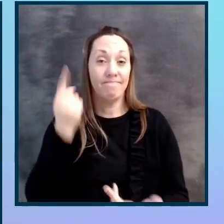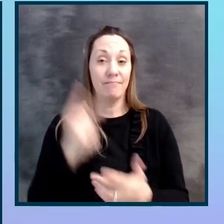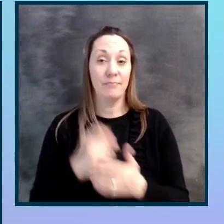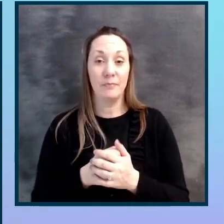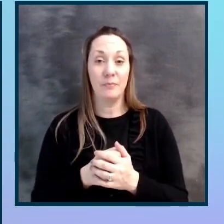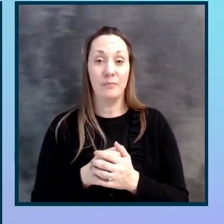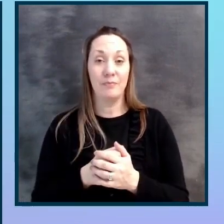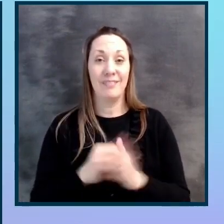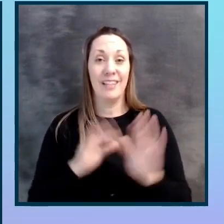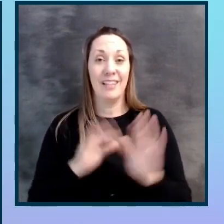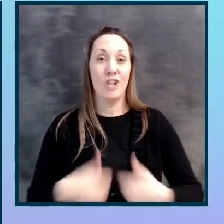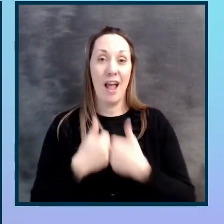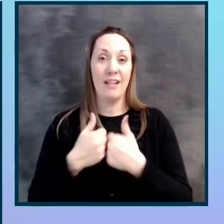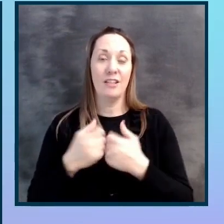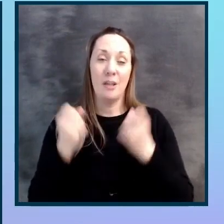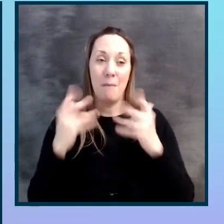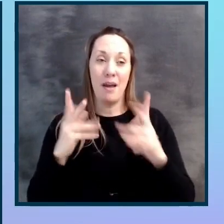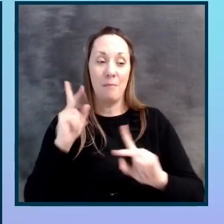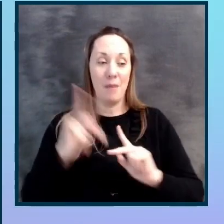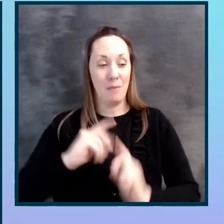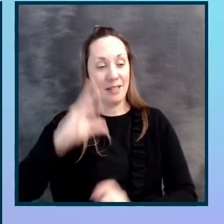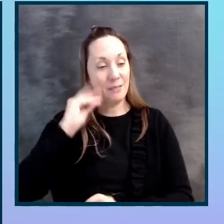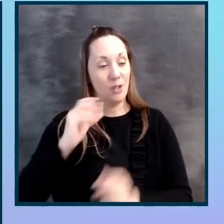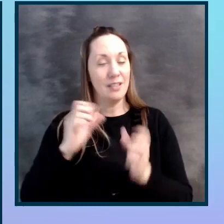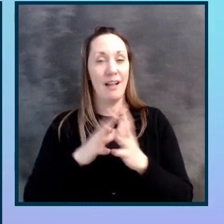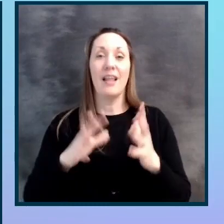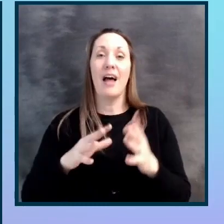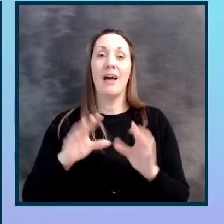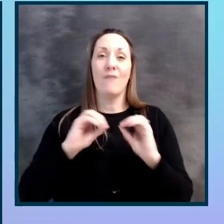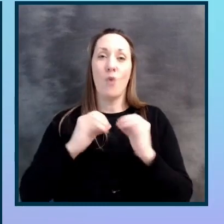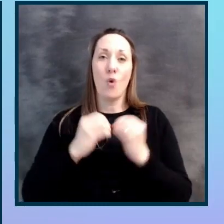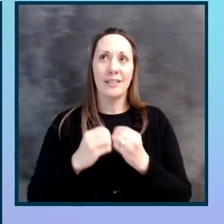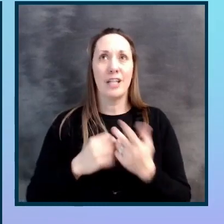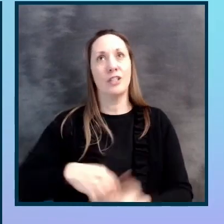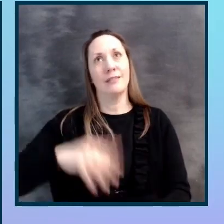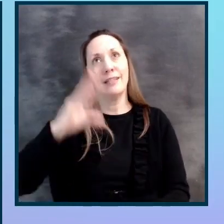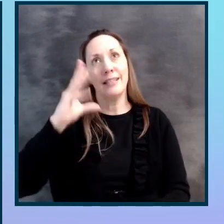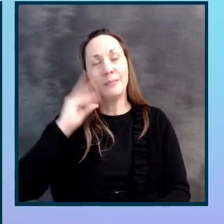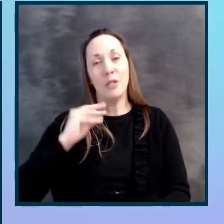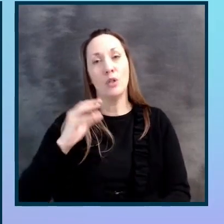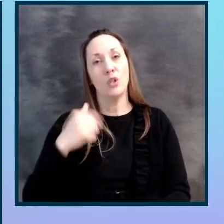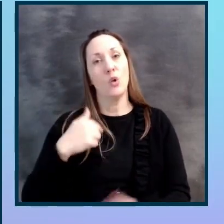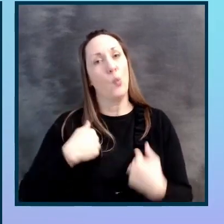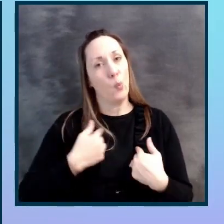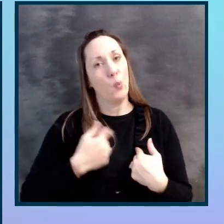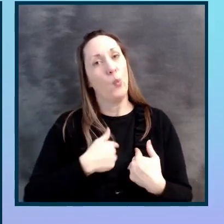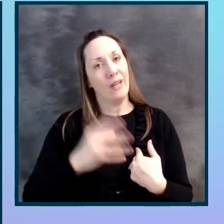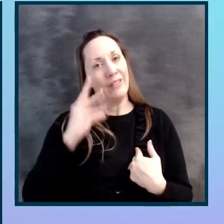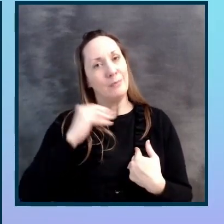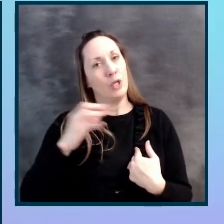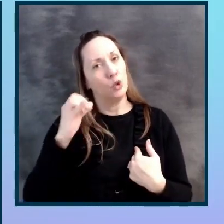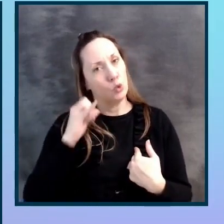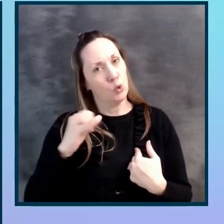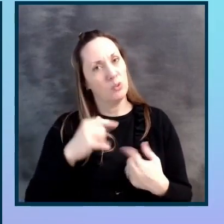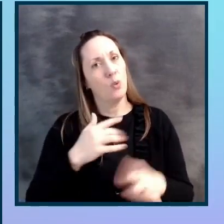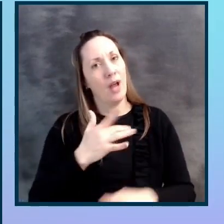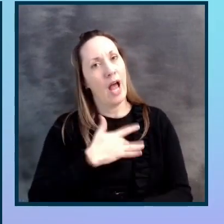the challenge that many people face, that a lot of organizations face. We've gone through it too. We have a great deal of empathy